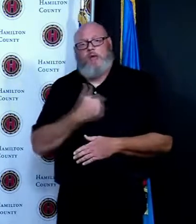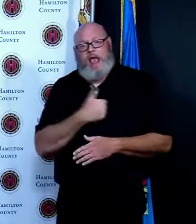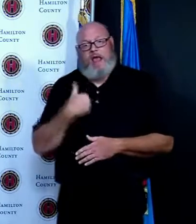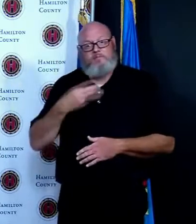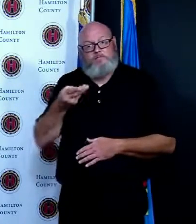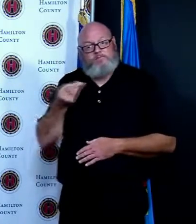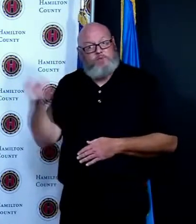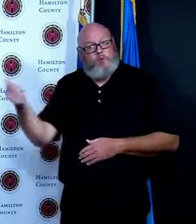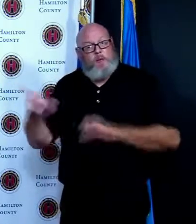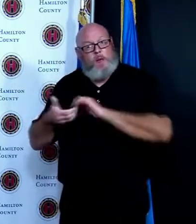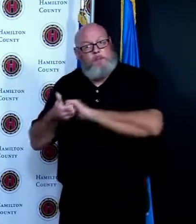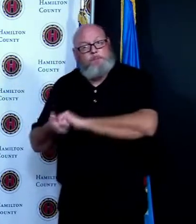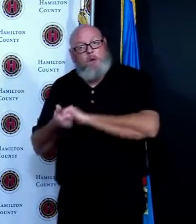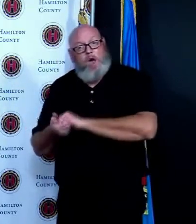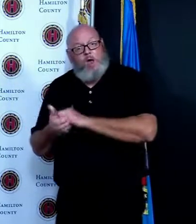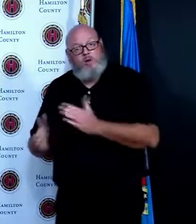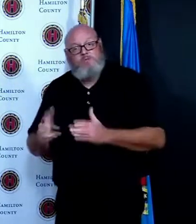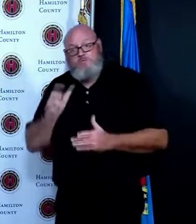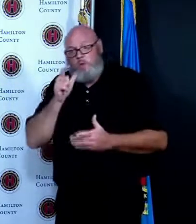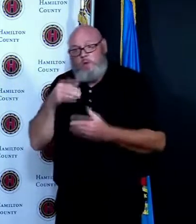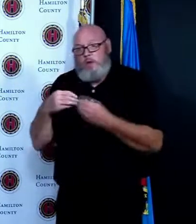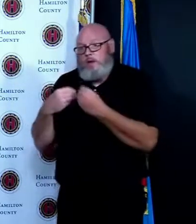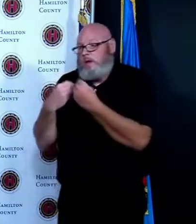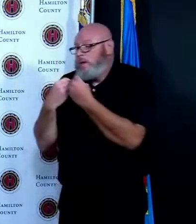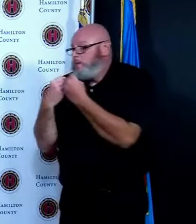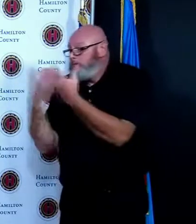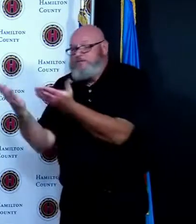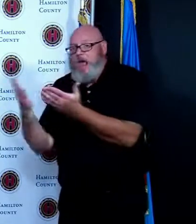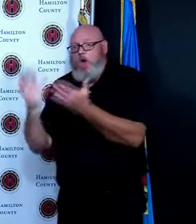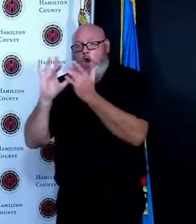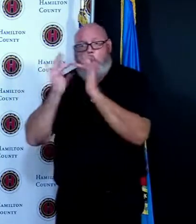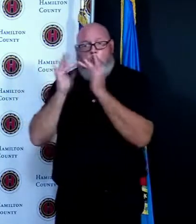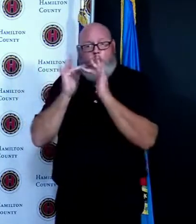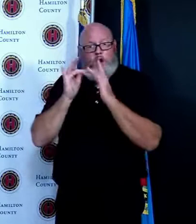people are coming to us for internet access that don't have access to it in their homes